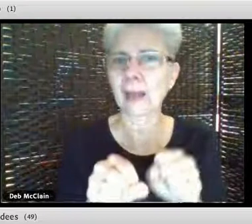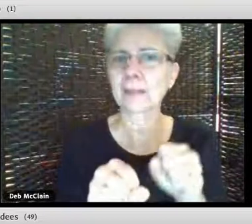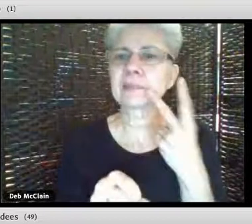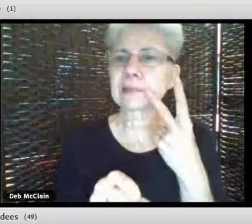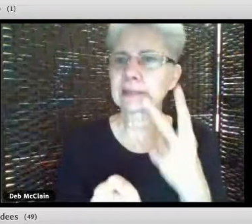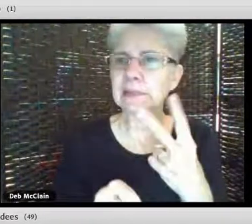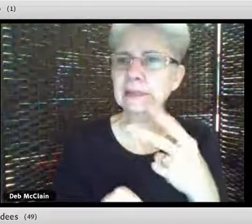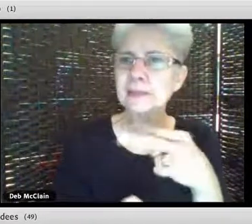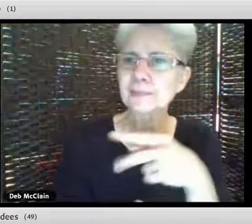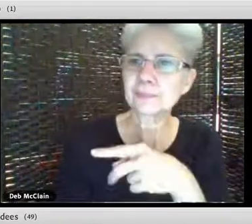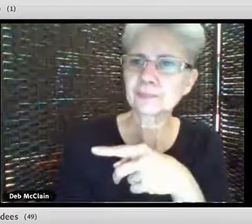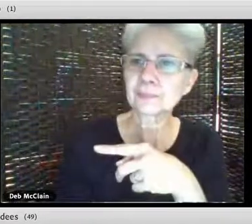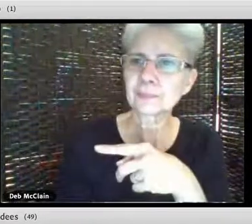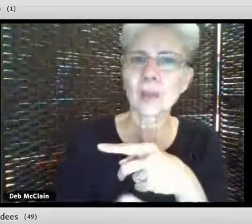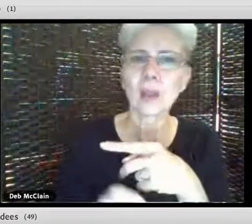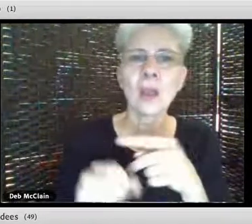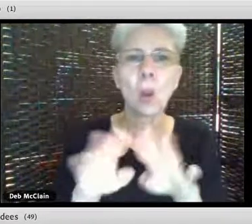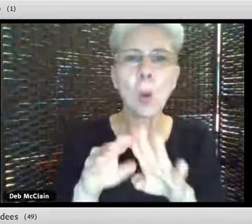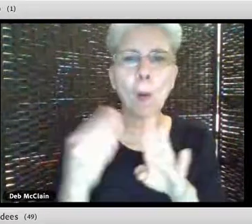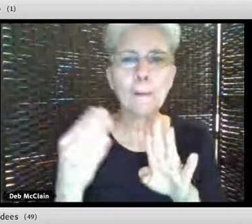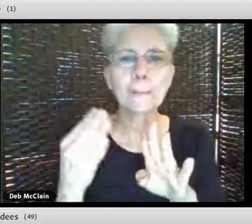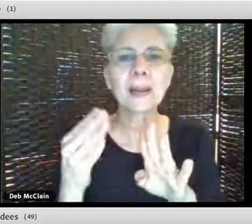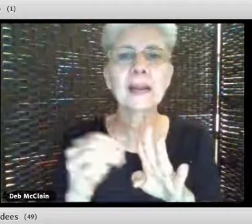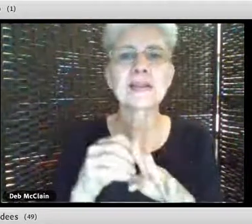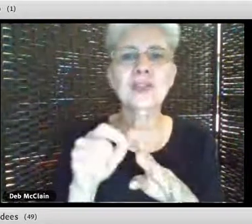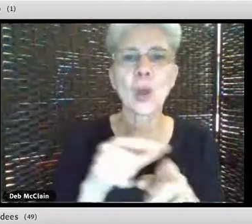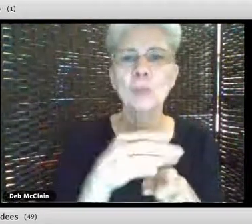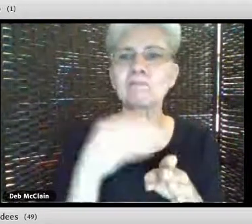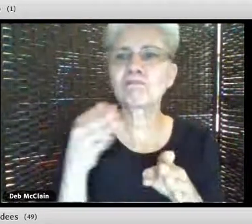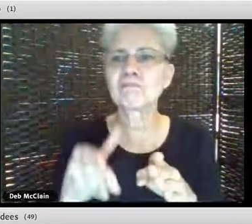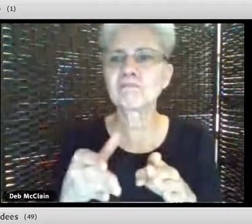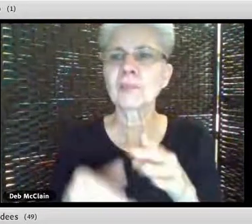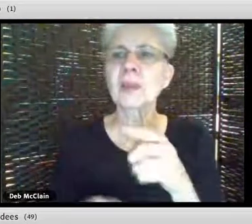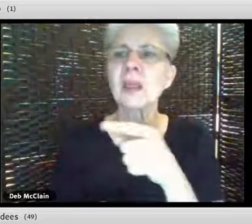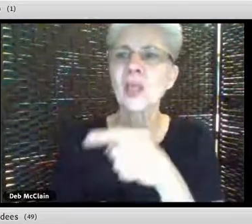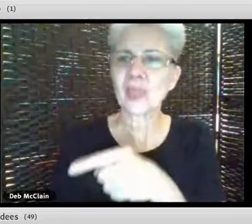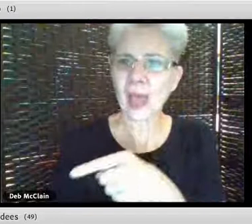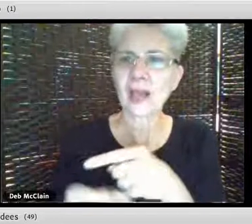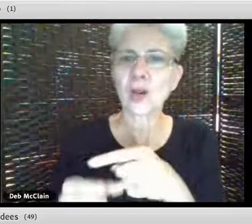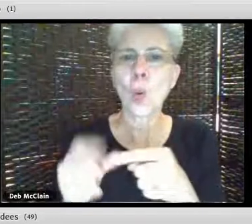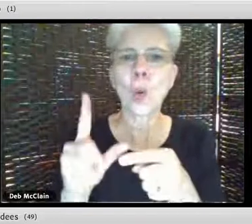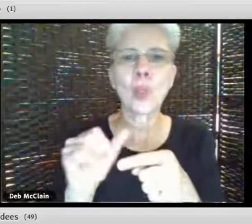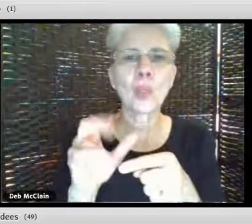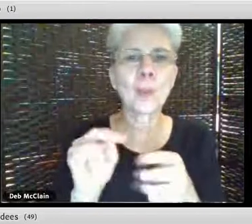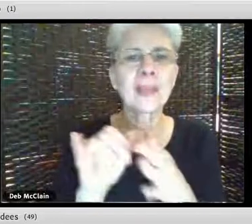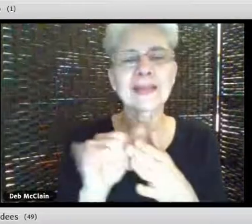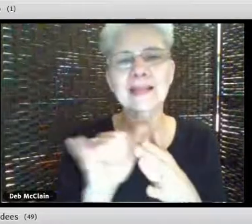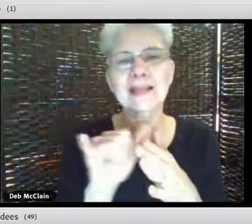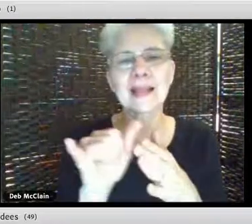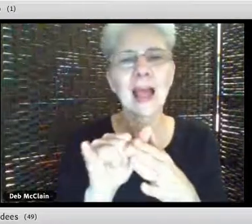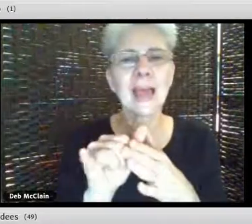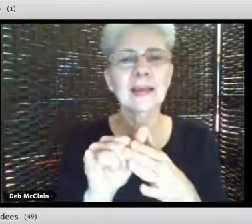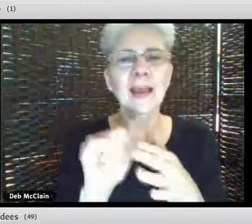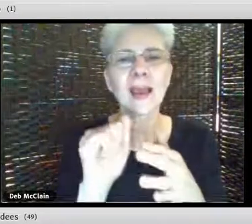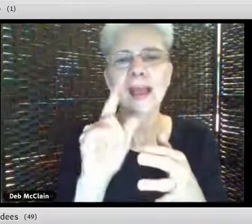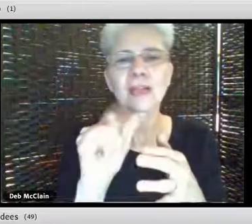You can open it with Adobe Acrobat or Google Docs or Lumin, which is kind of like Adobe equivalent for free,